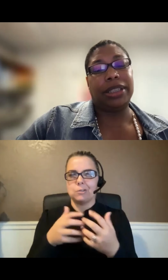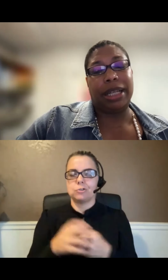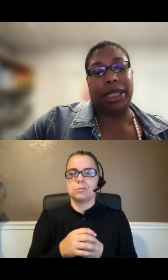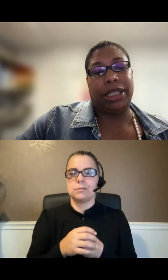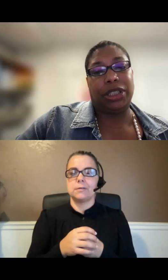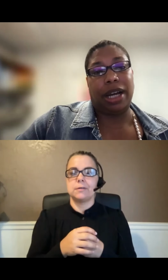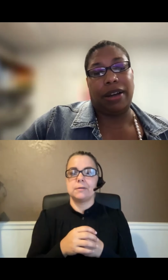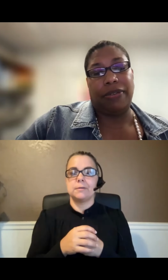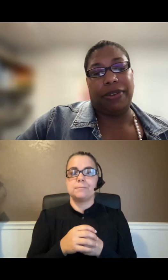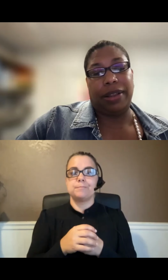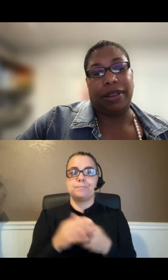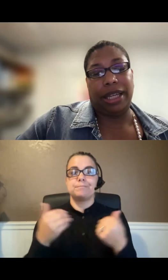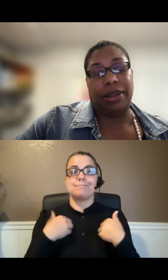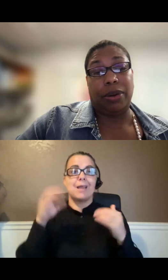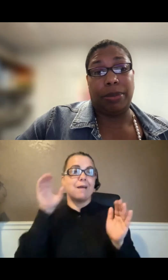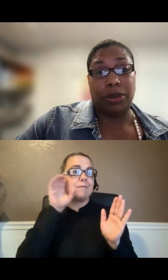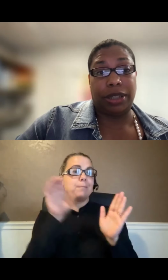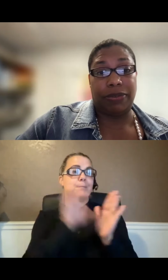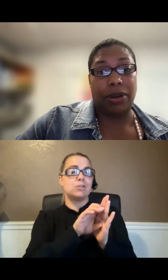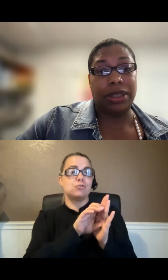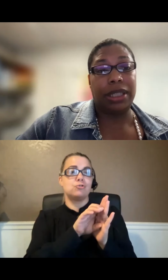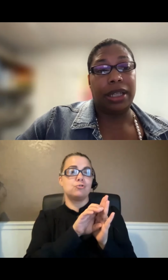Here is an image of the locomotion vault.